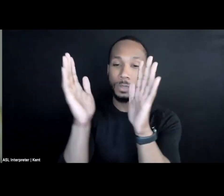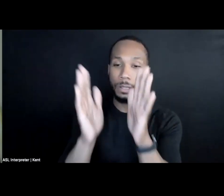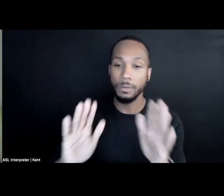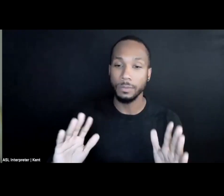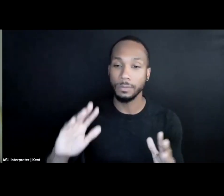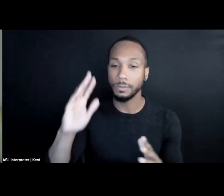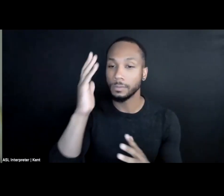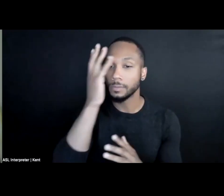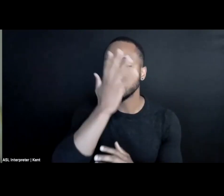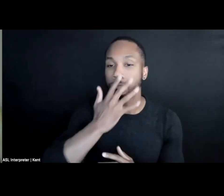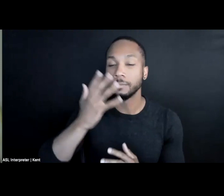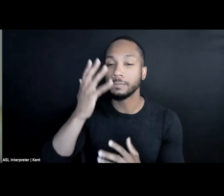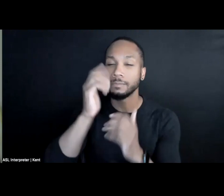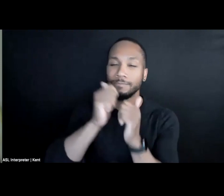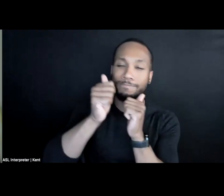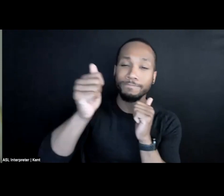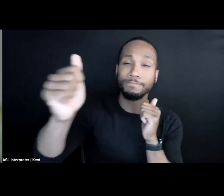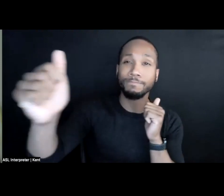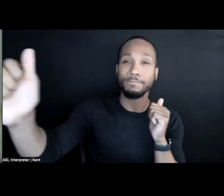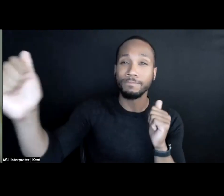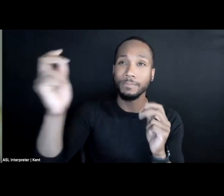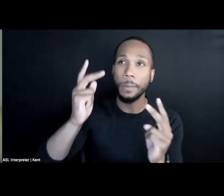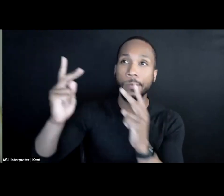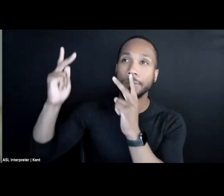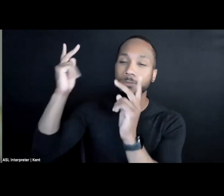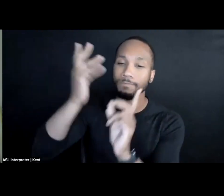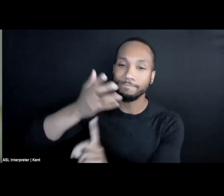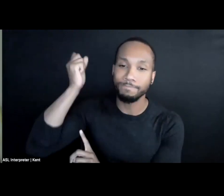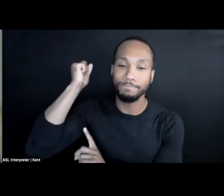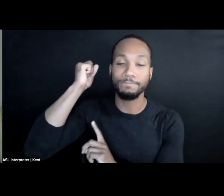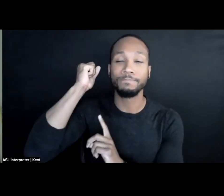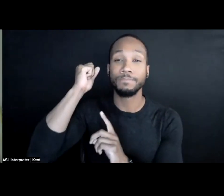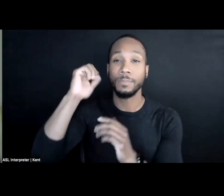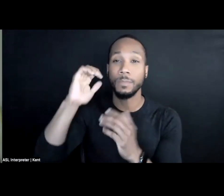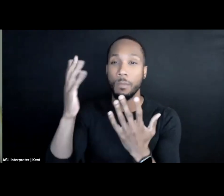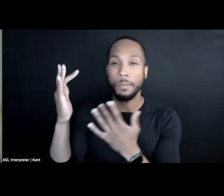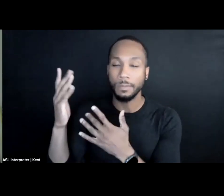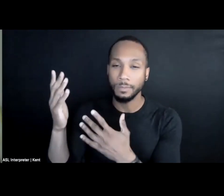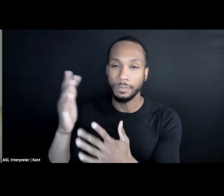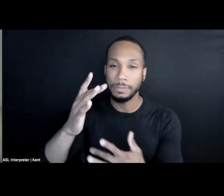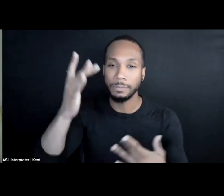your face far off memories ripped away by plague